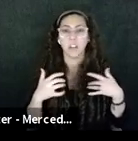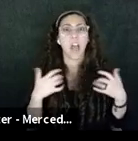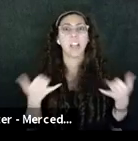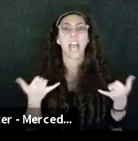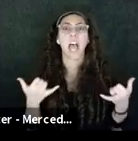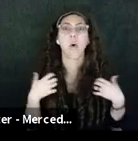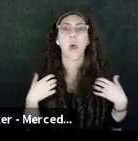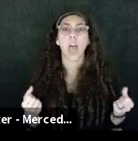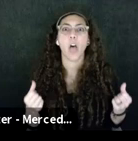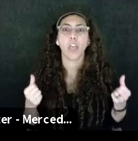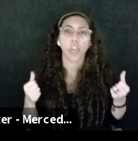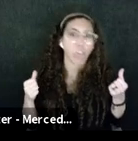Jason Williams: impactful and more scary.